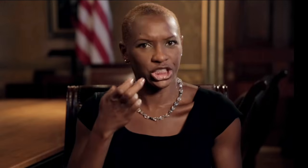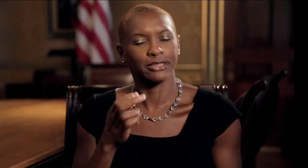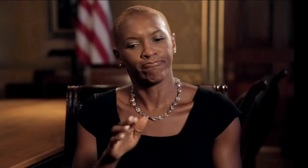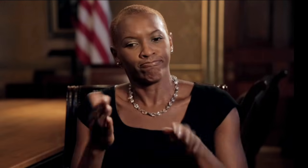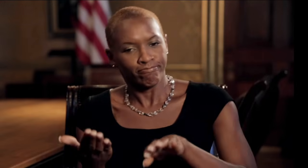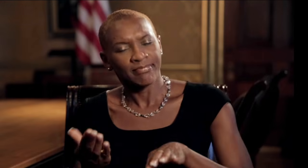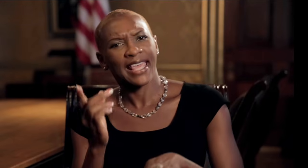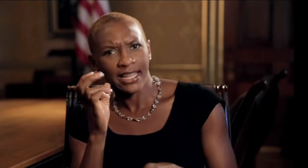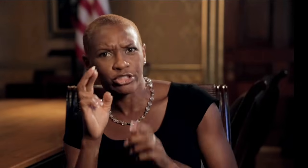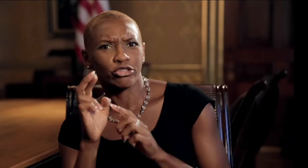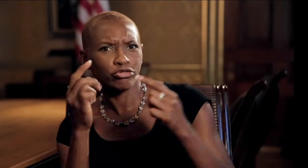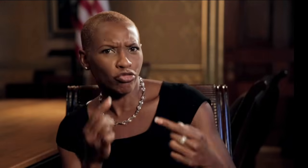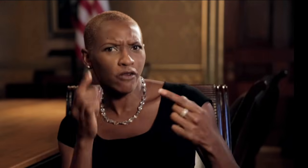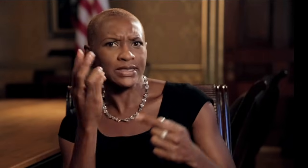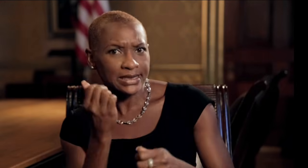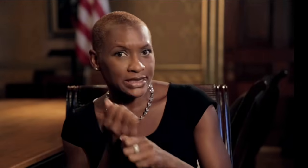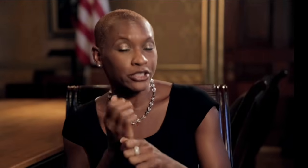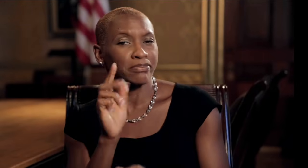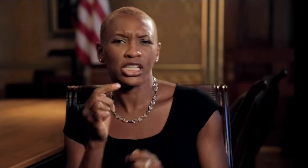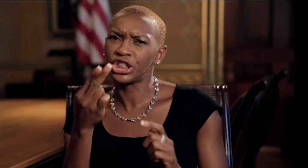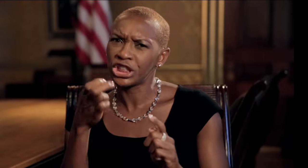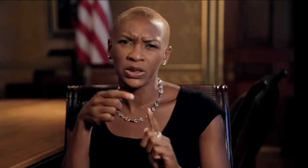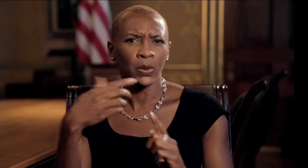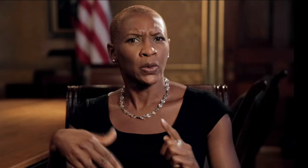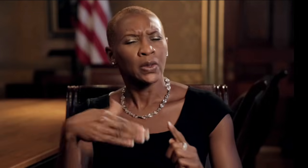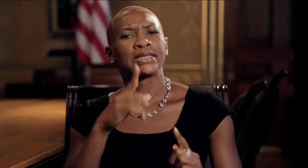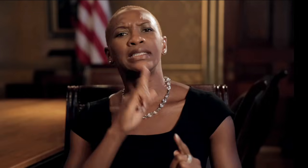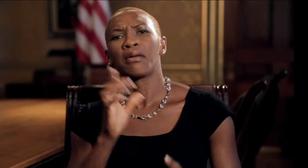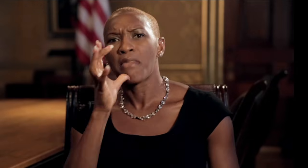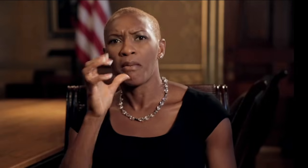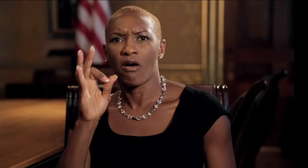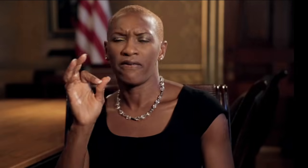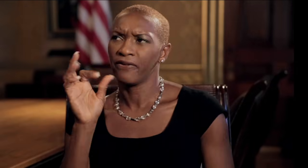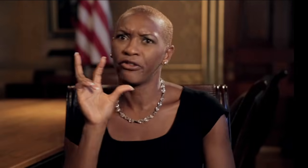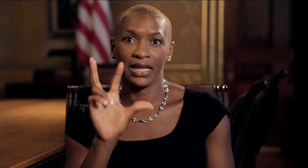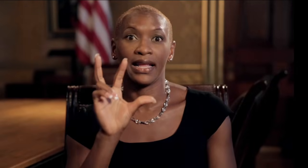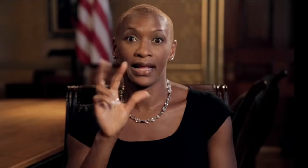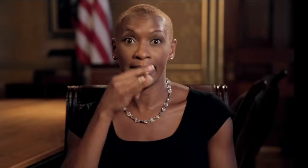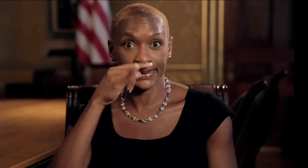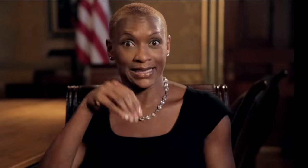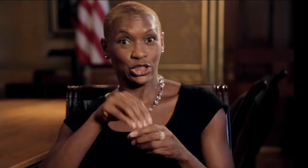She died of cancer after fighting it for six years. She was a single mother of three.